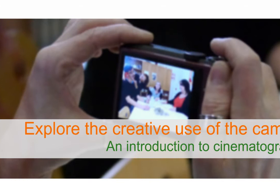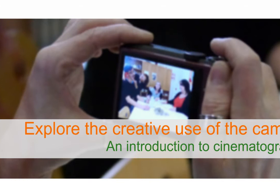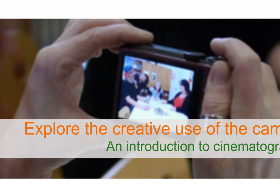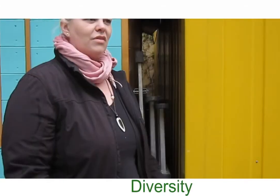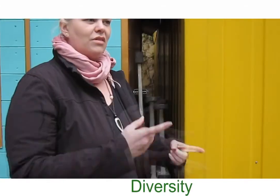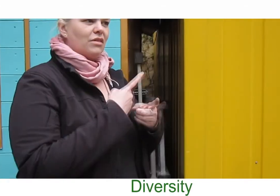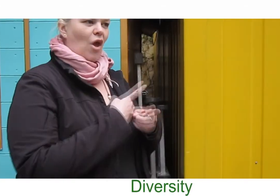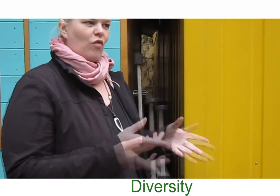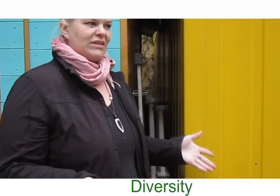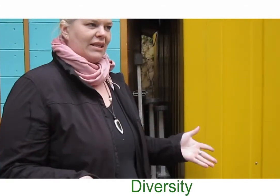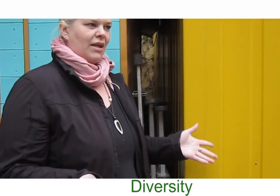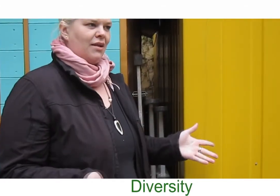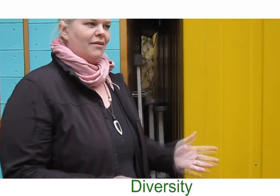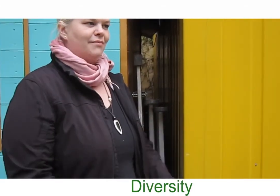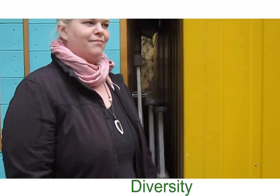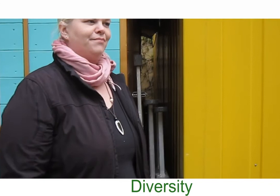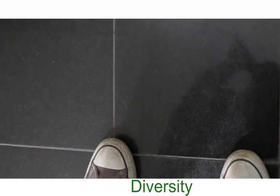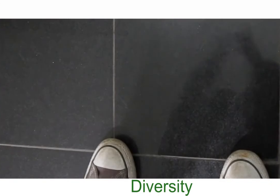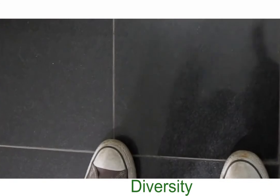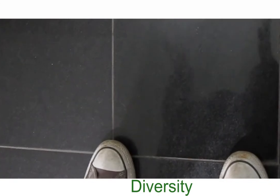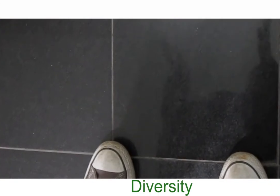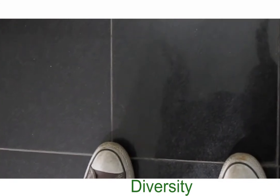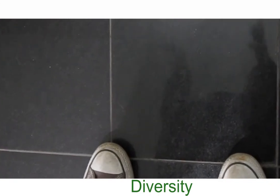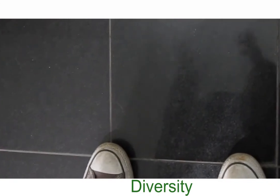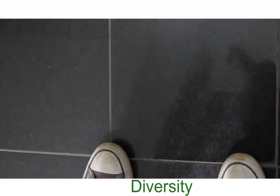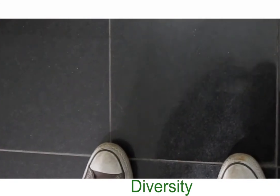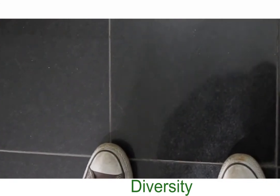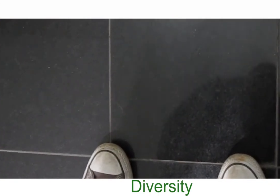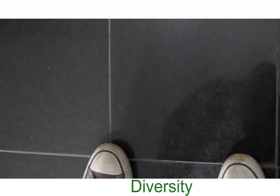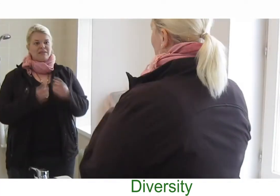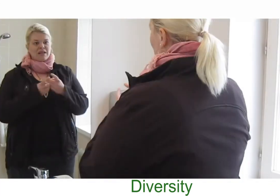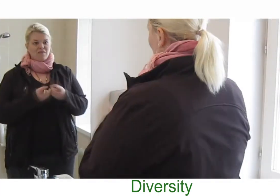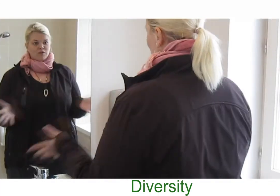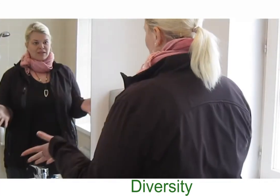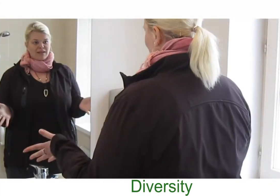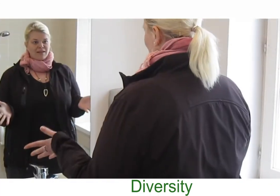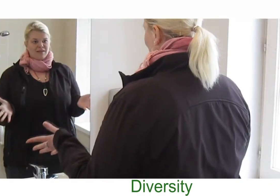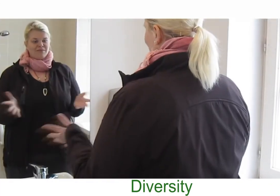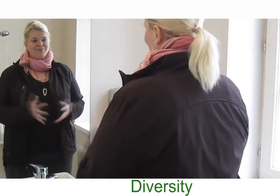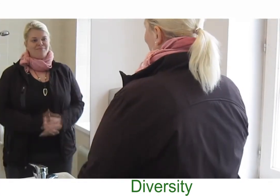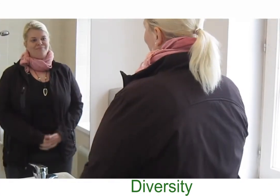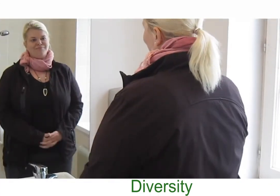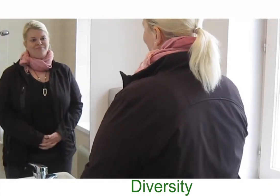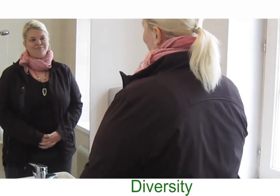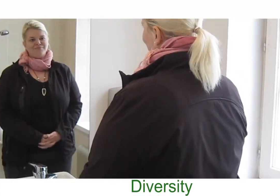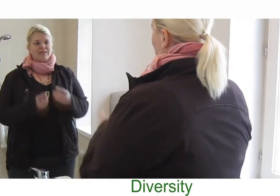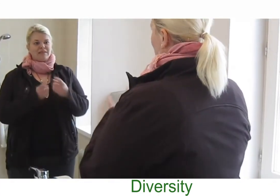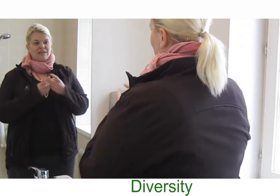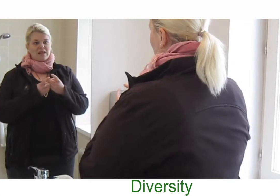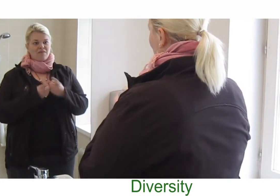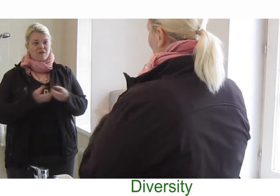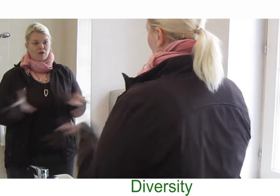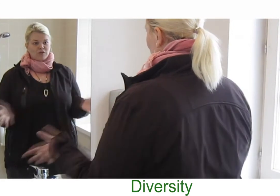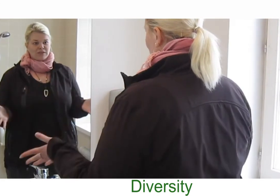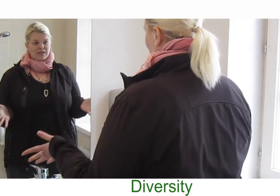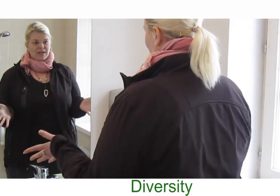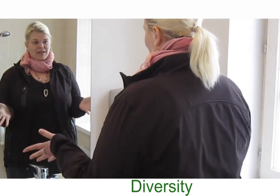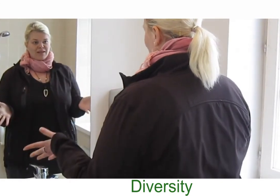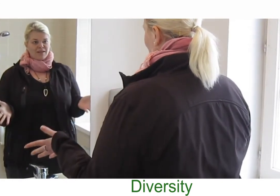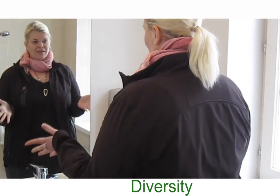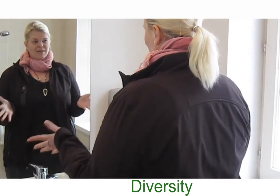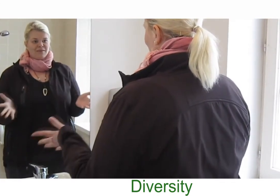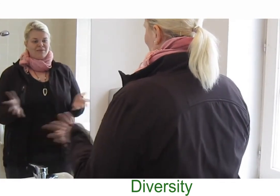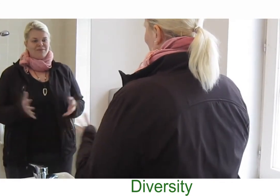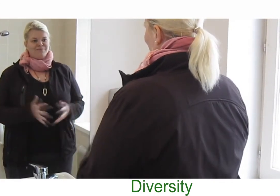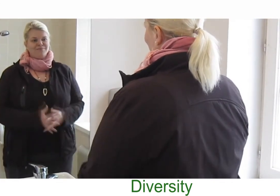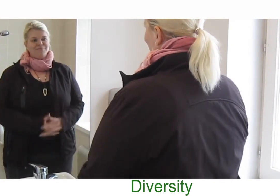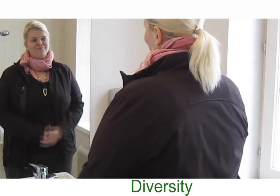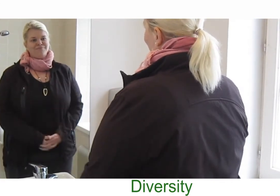Diversity